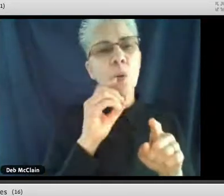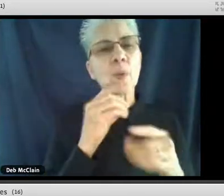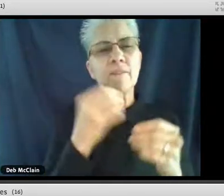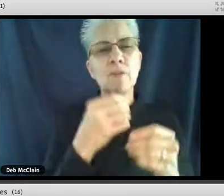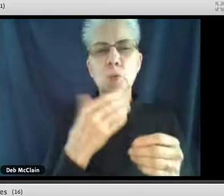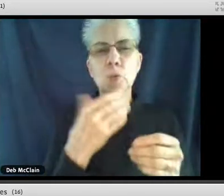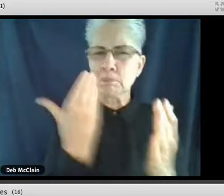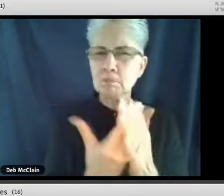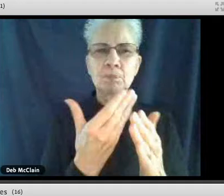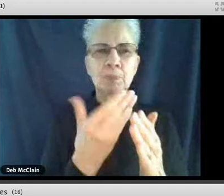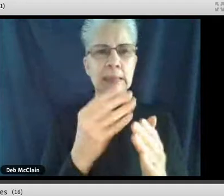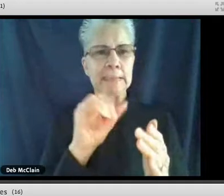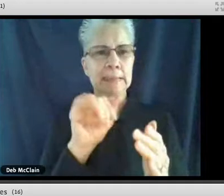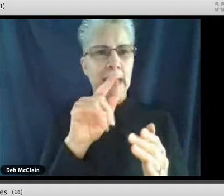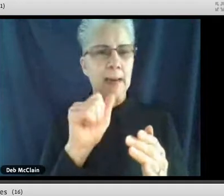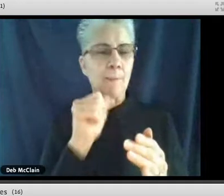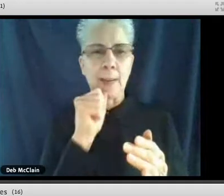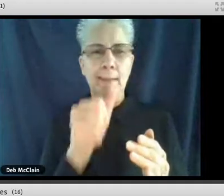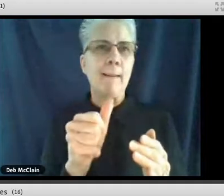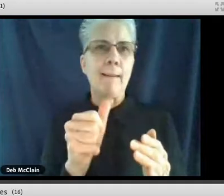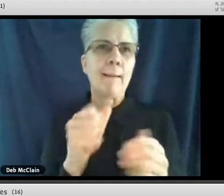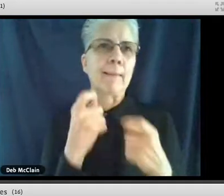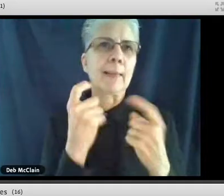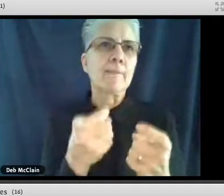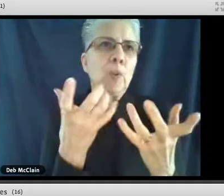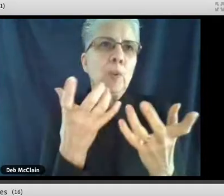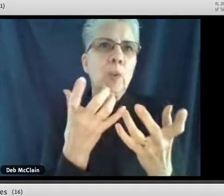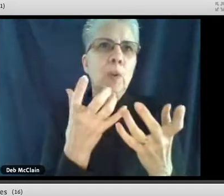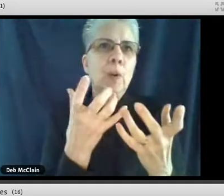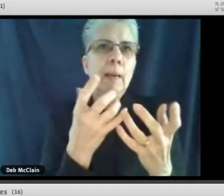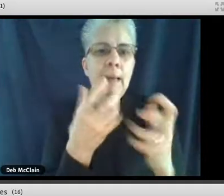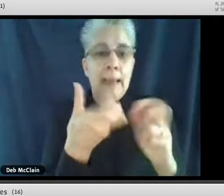but it's not going to give you the issues, the true issues.